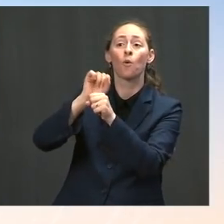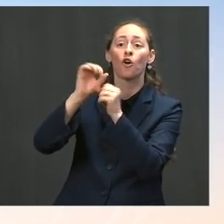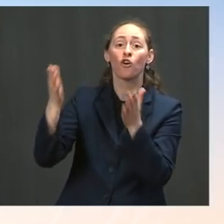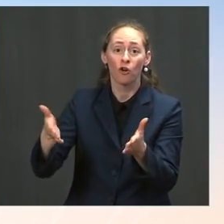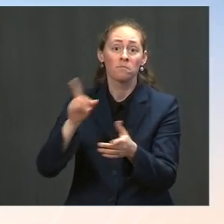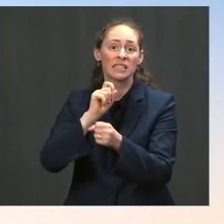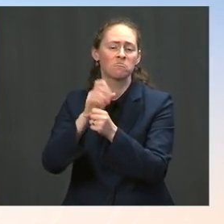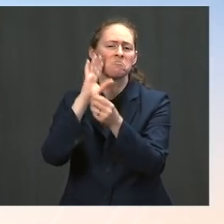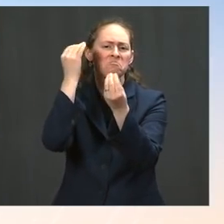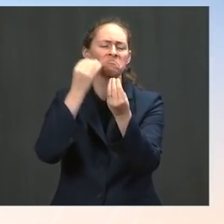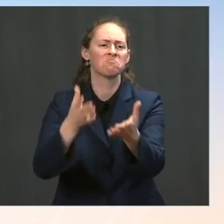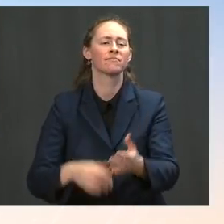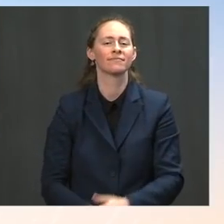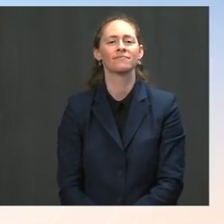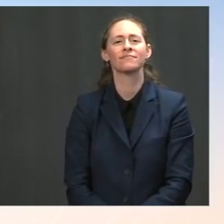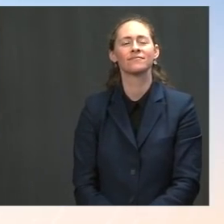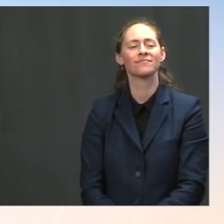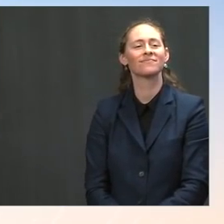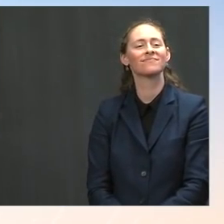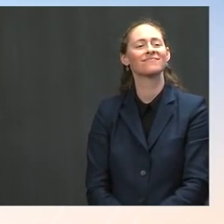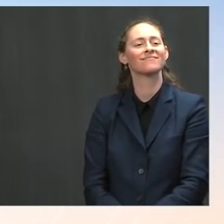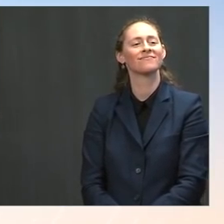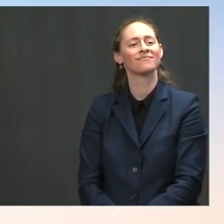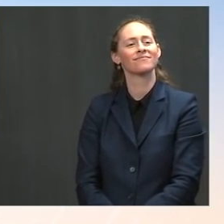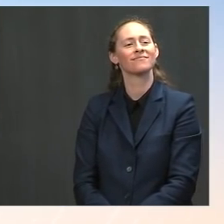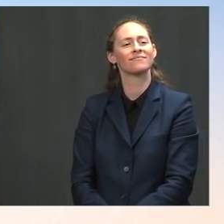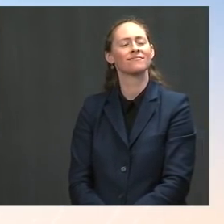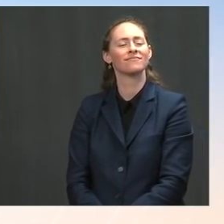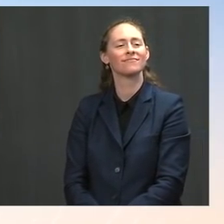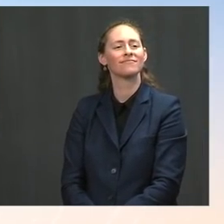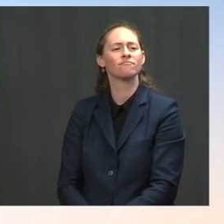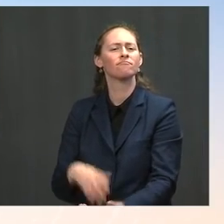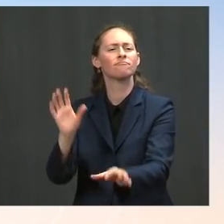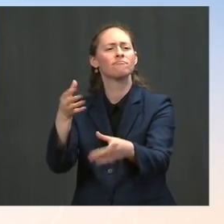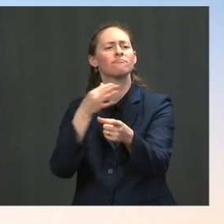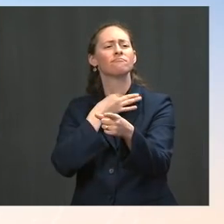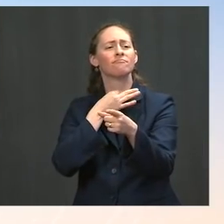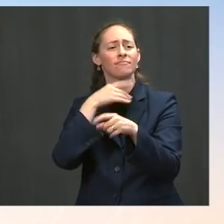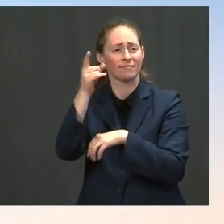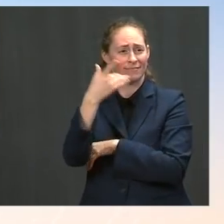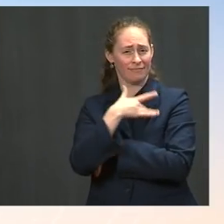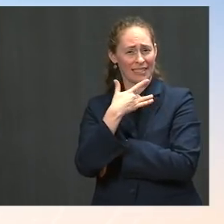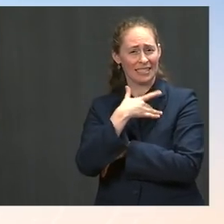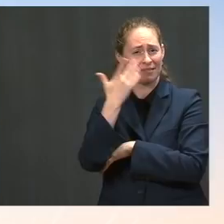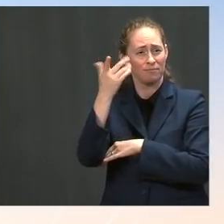The Press: Does this give you any sense of changing protocols related to the President, the Vice President,